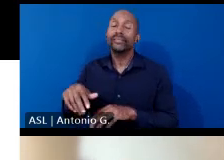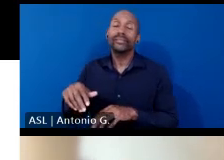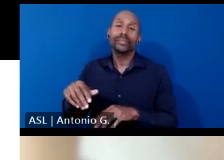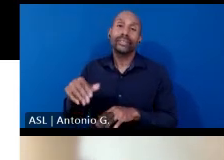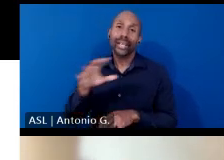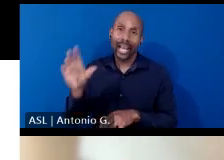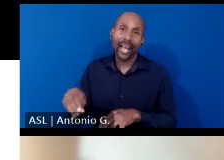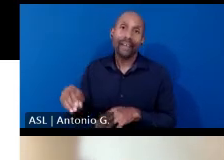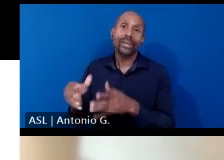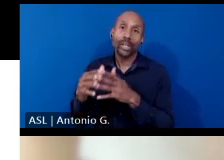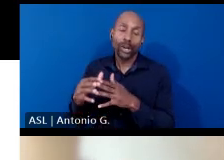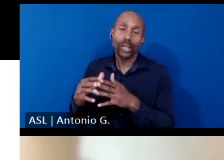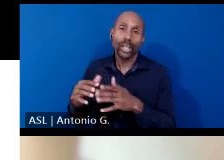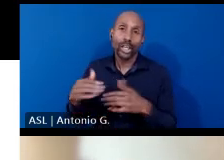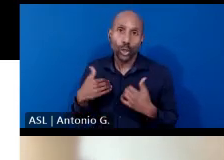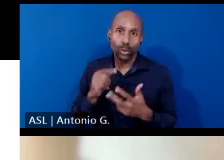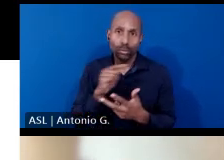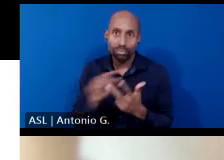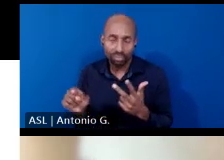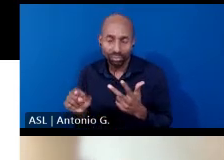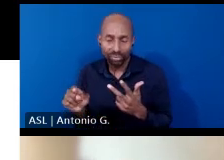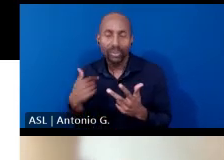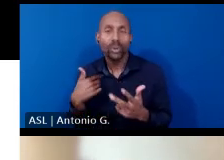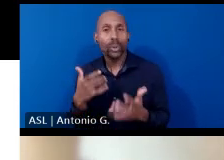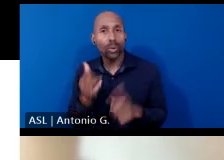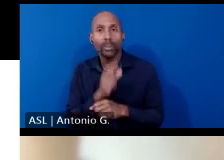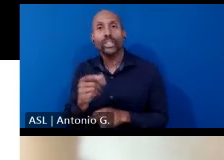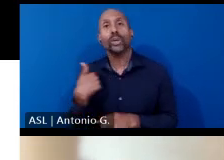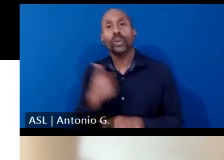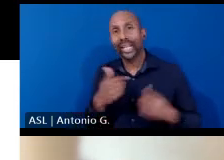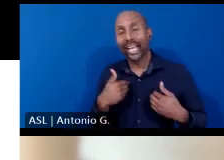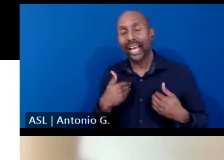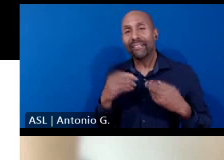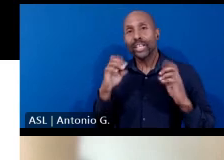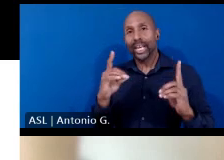representative, representative educators, people who who share